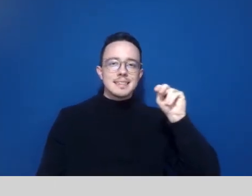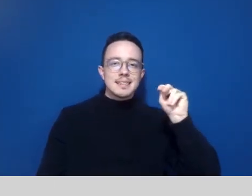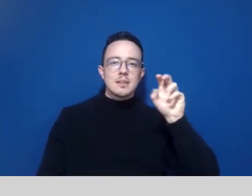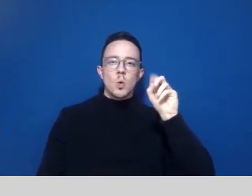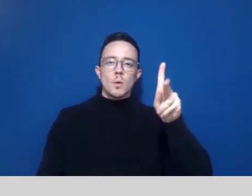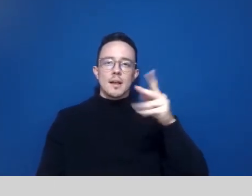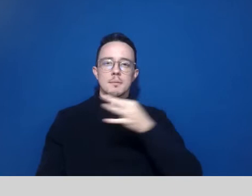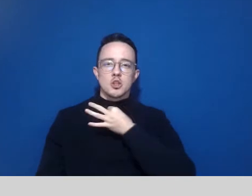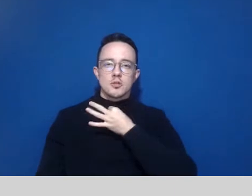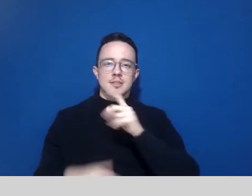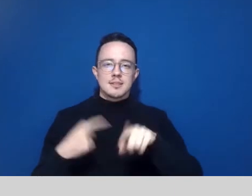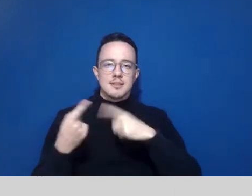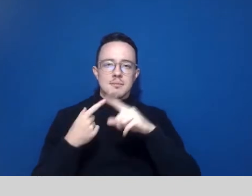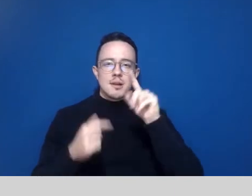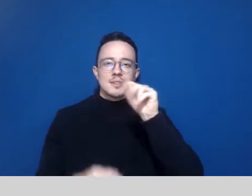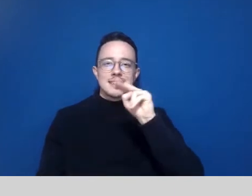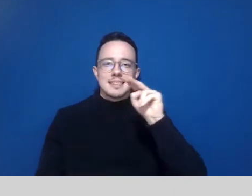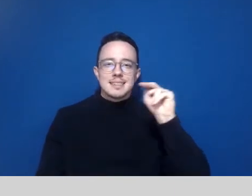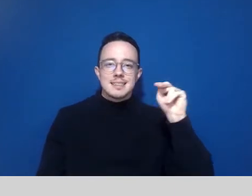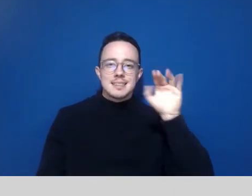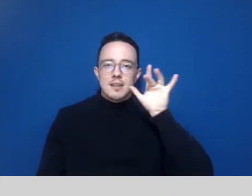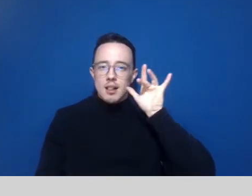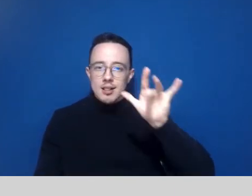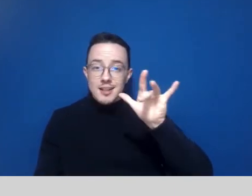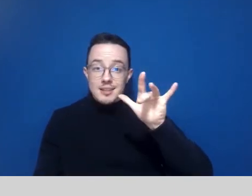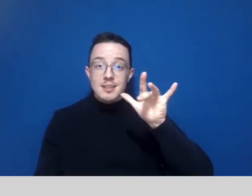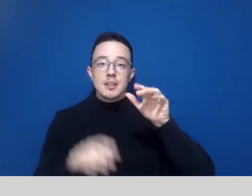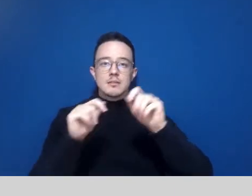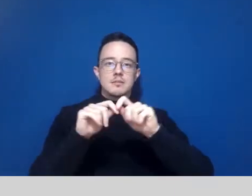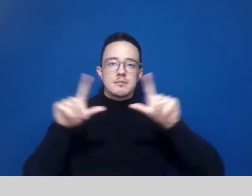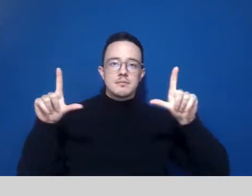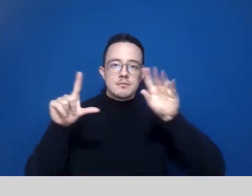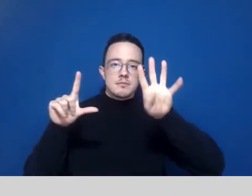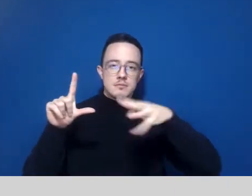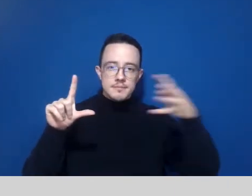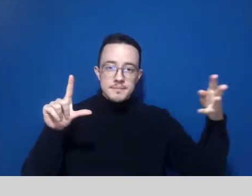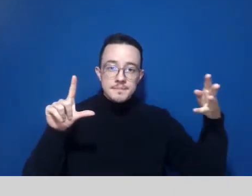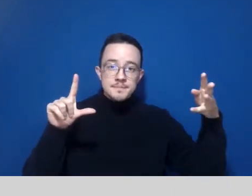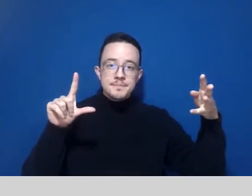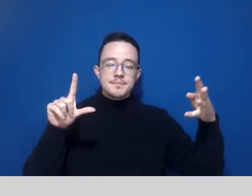Okay, let's drill into just the rows in this table that mention Tennessee.